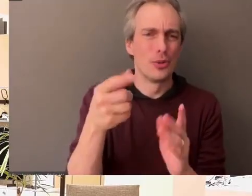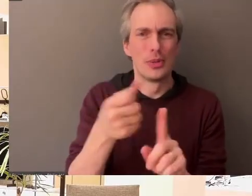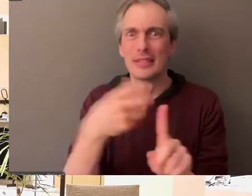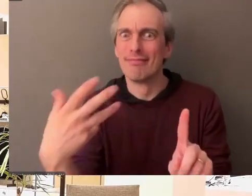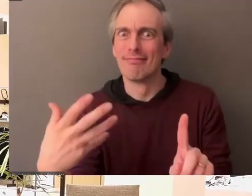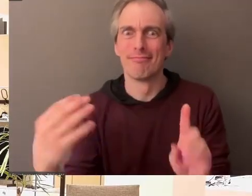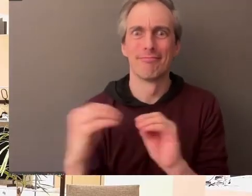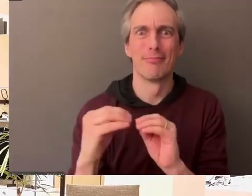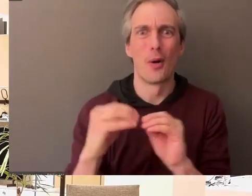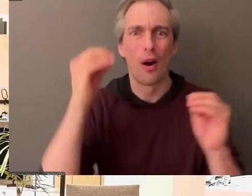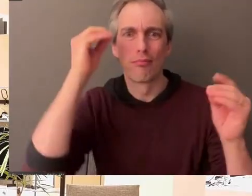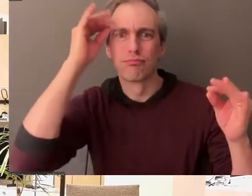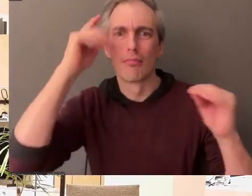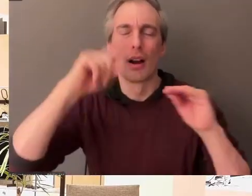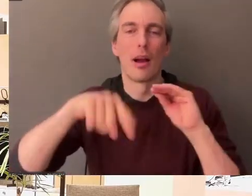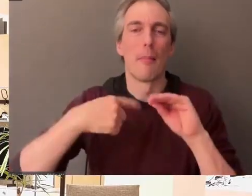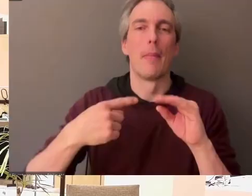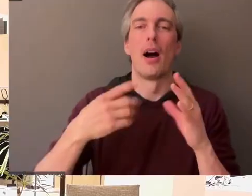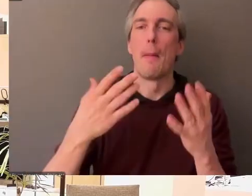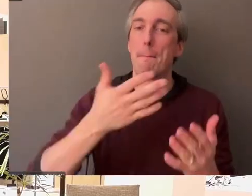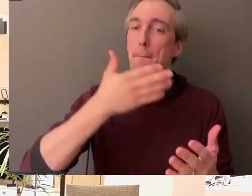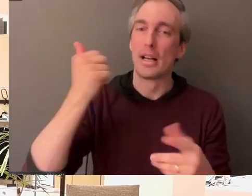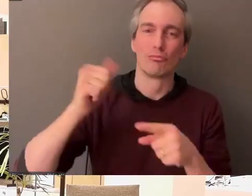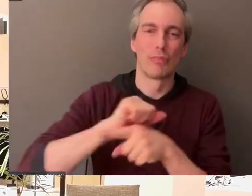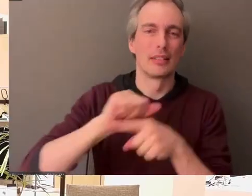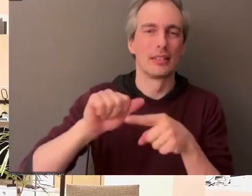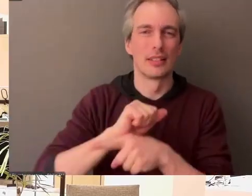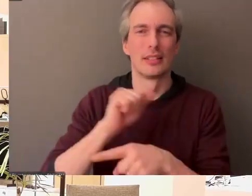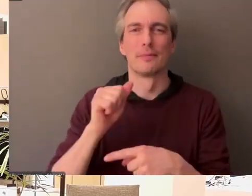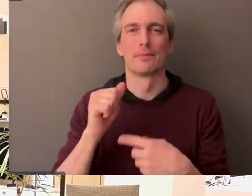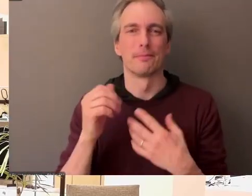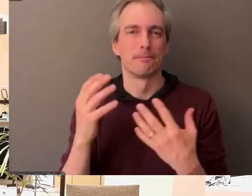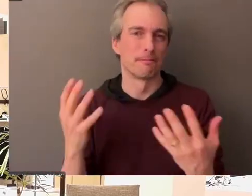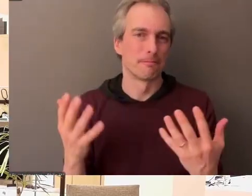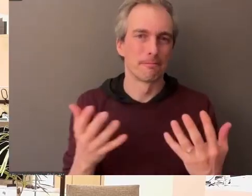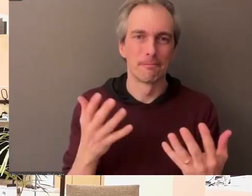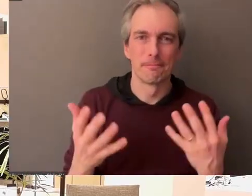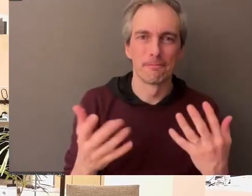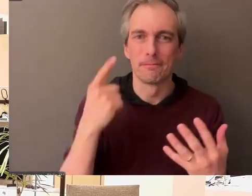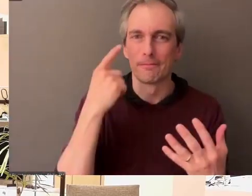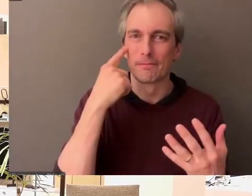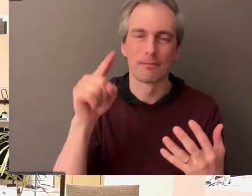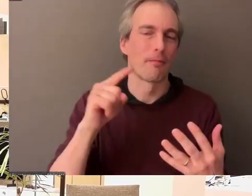practices of... The best friends of accessibility and design systems? BFFs?